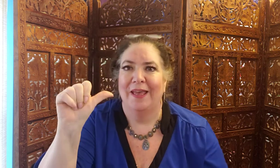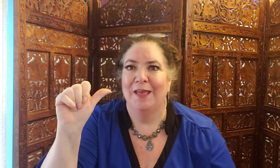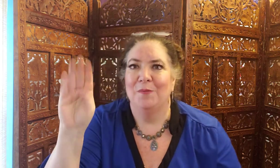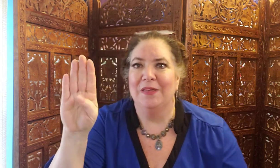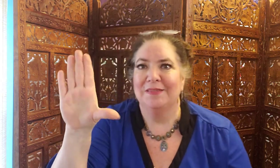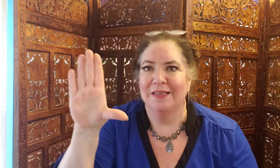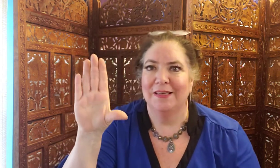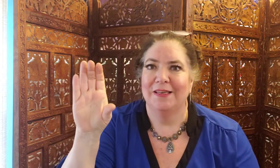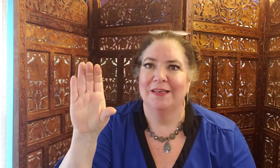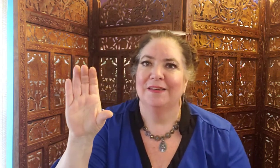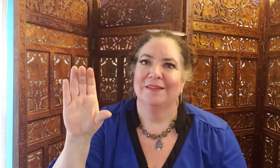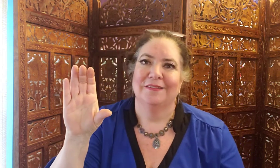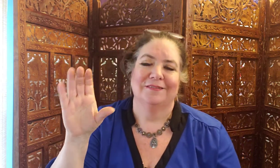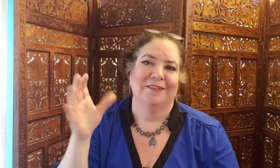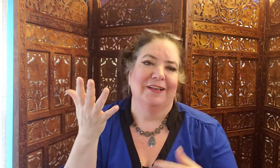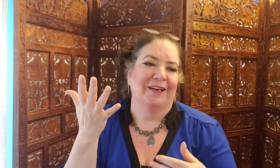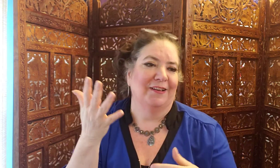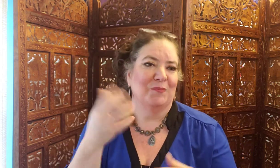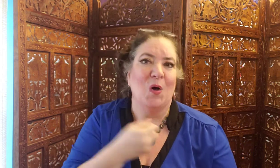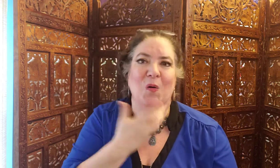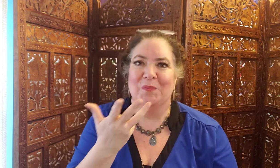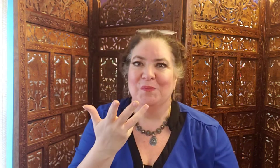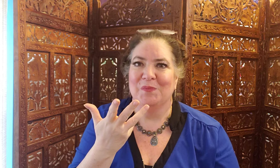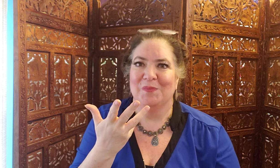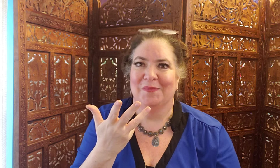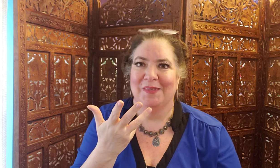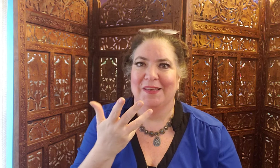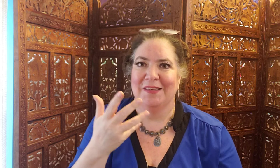abc poem is..